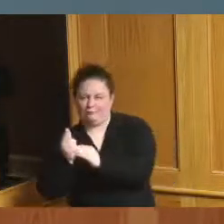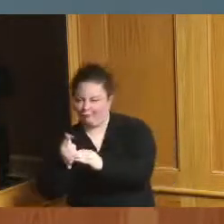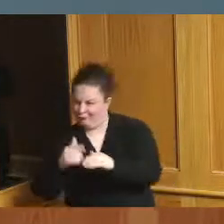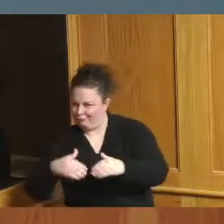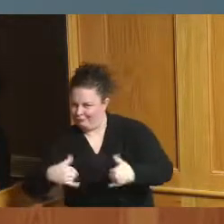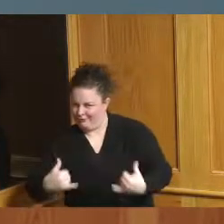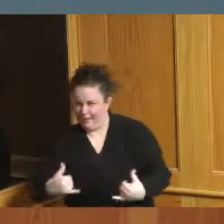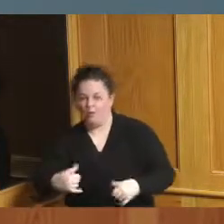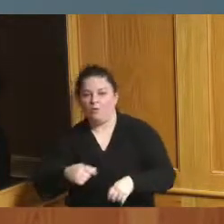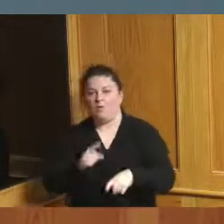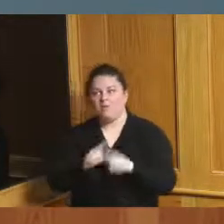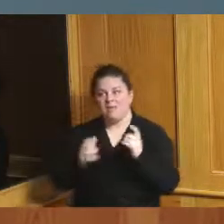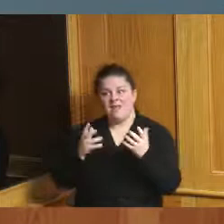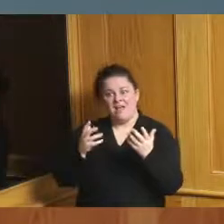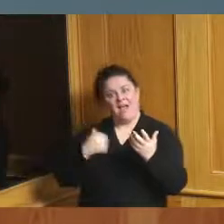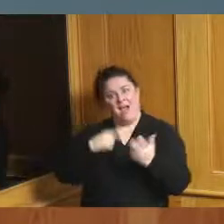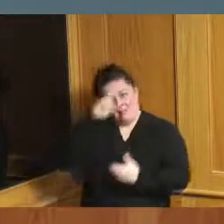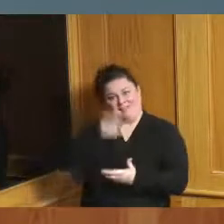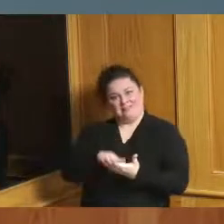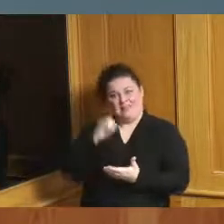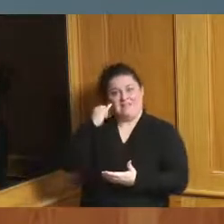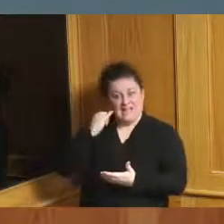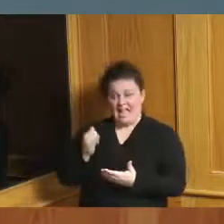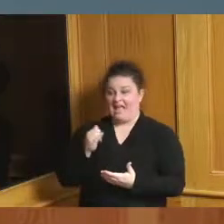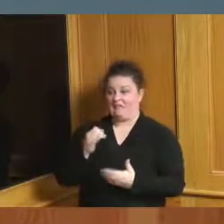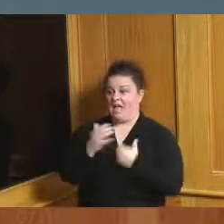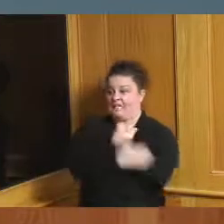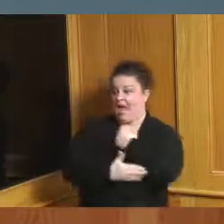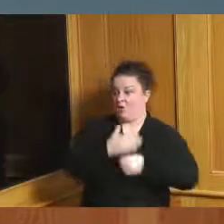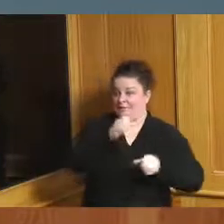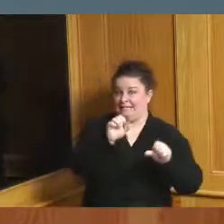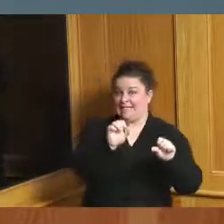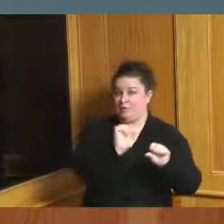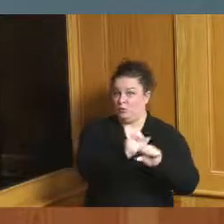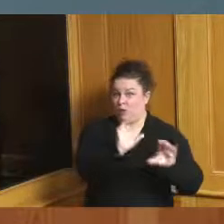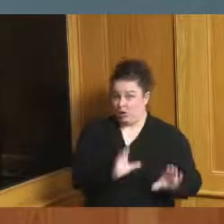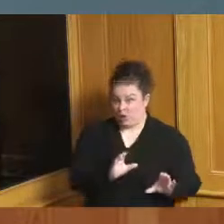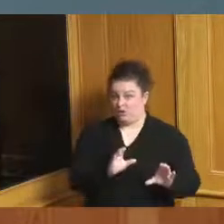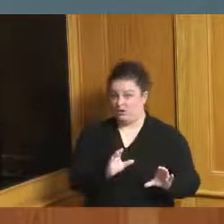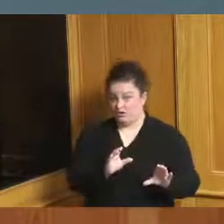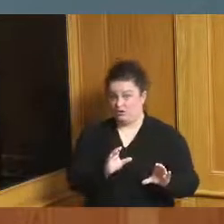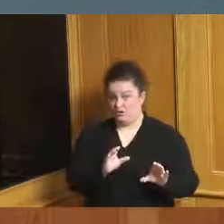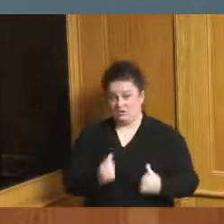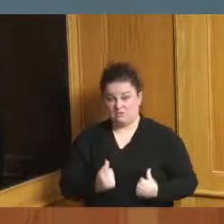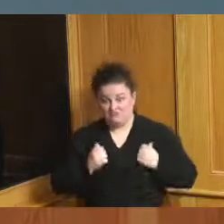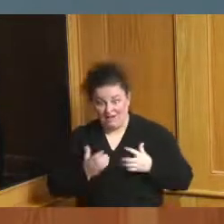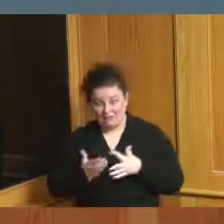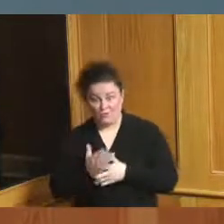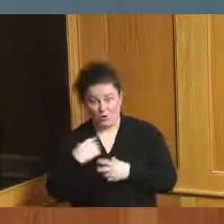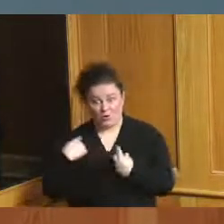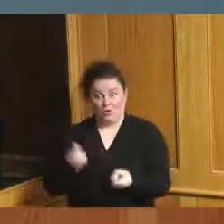through to do the work of the county should get something nobody should go untouched and so i